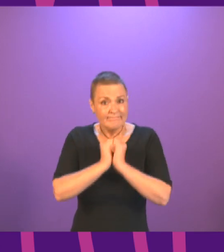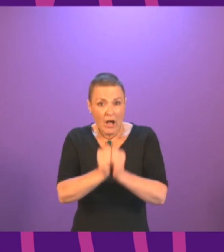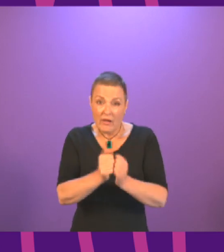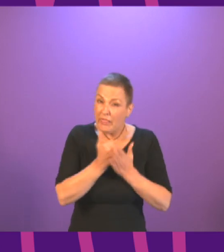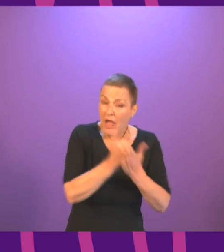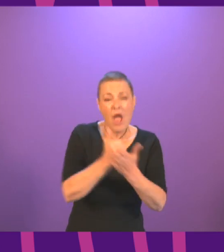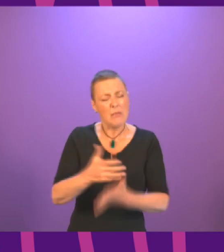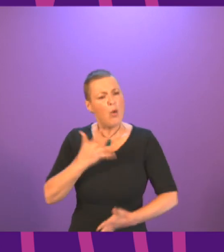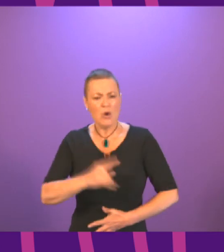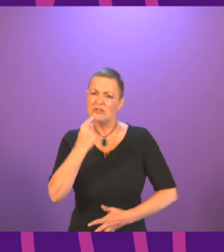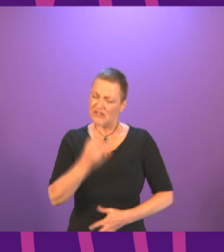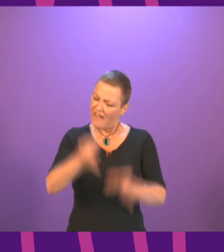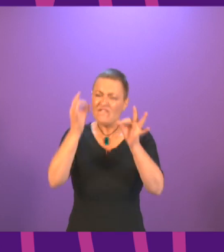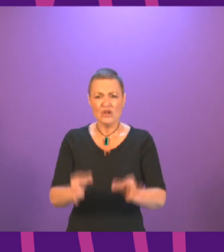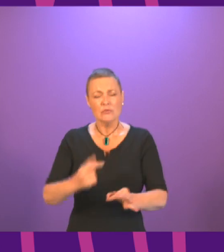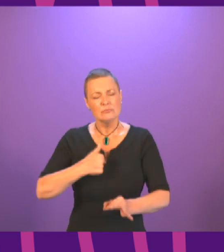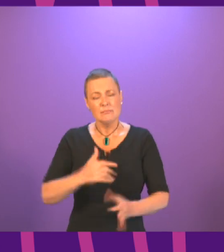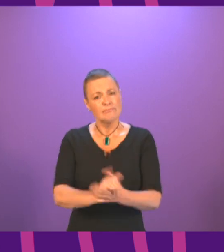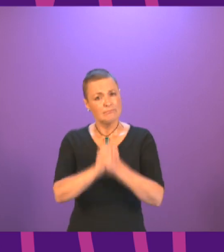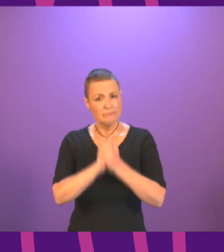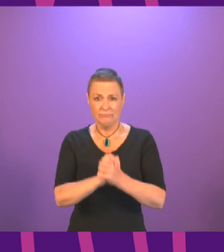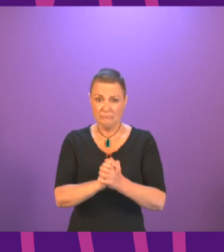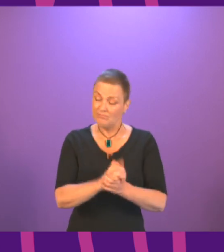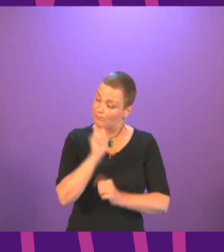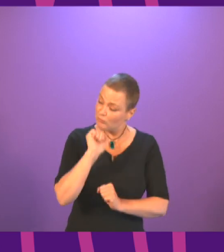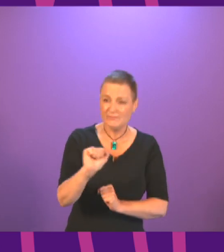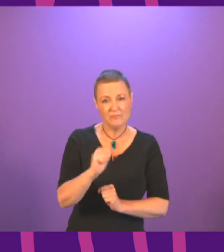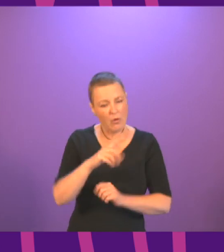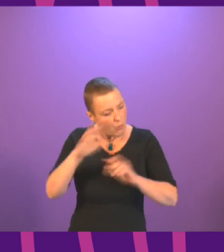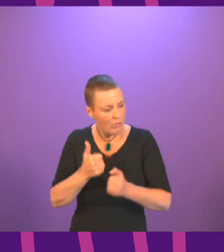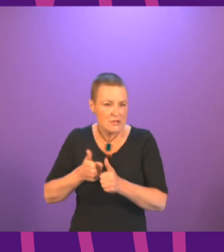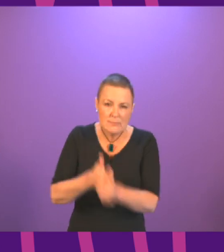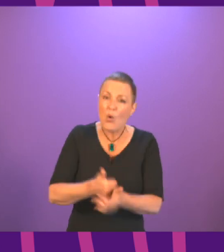Let me take the opportunity to put on record again my deep appreciation for them.